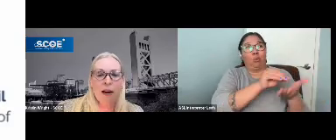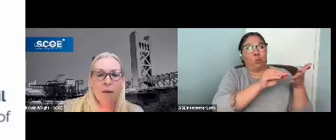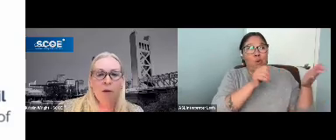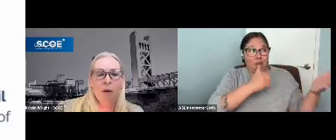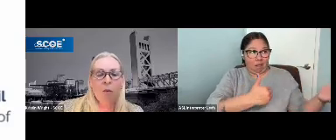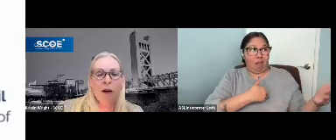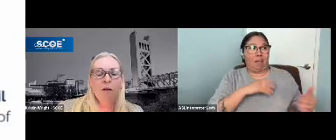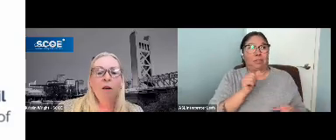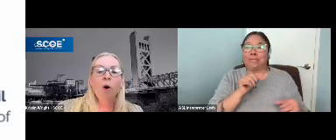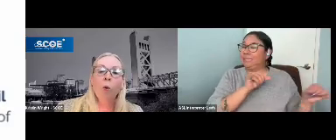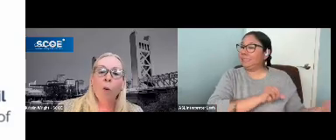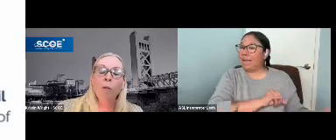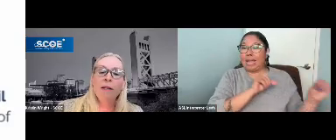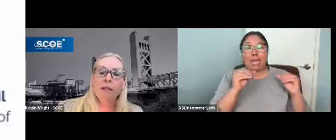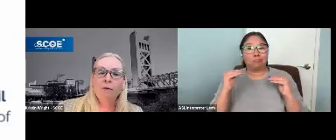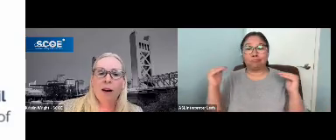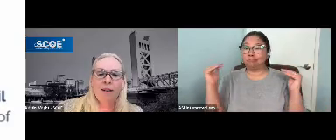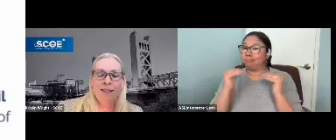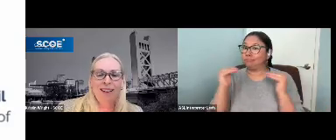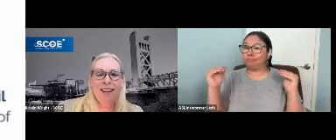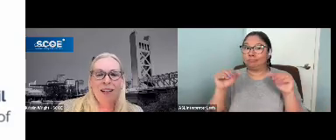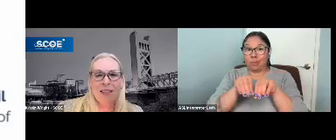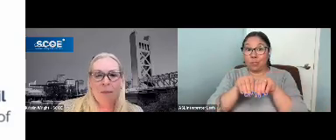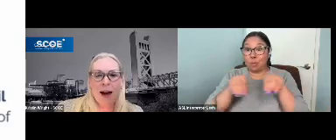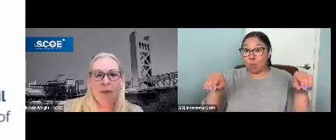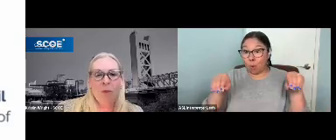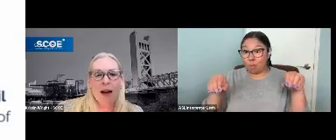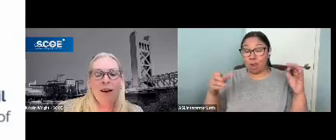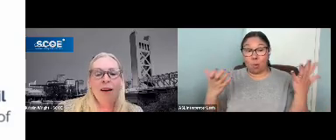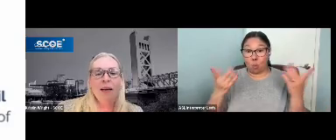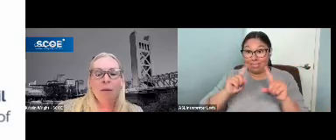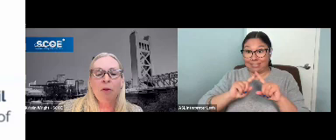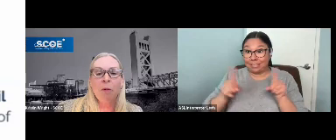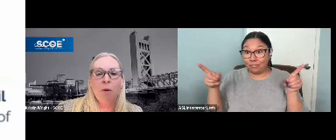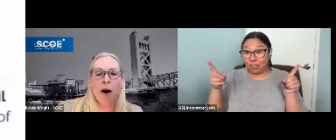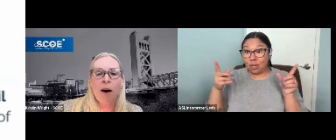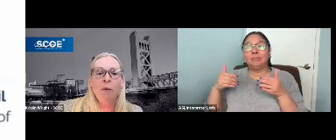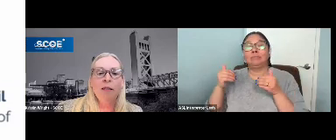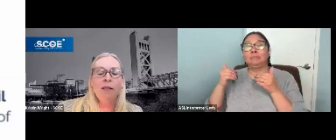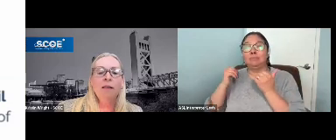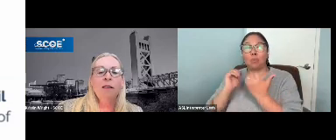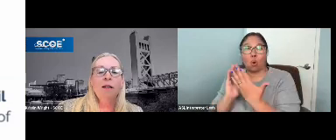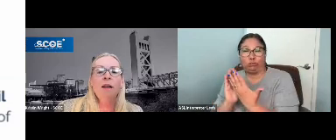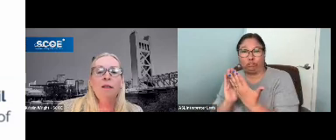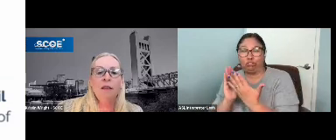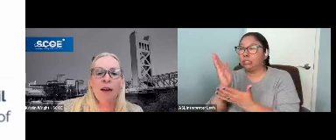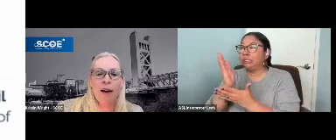is the same diploma. What will be different is the pathway and some of the requirements that